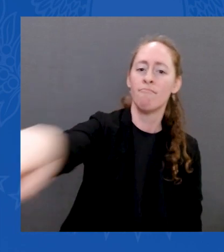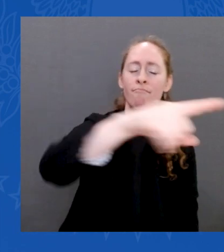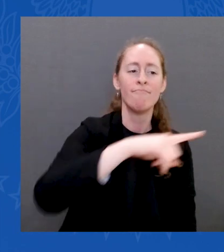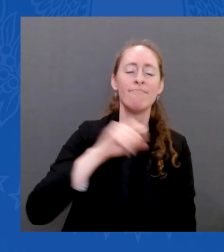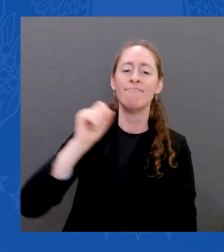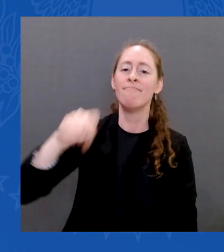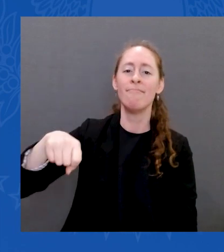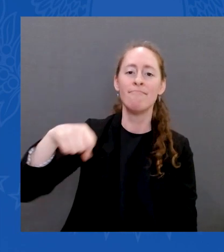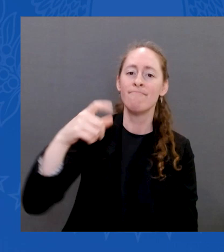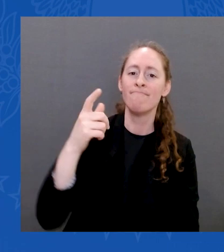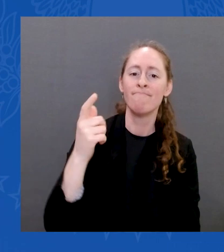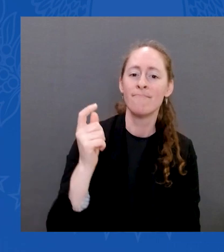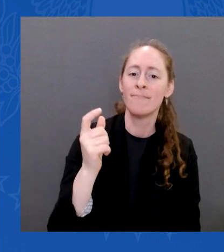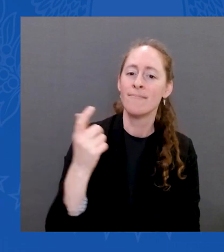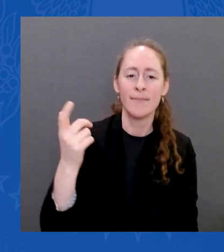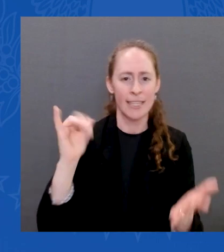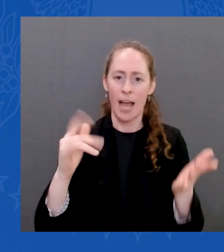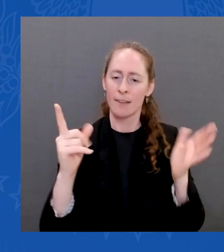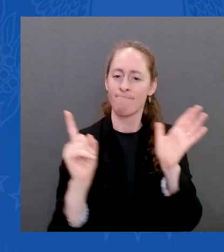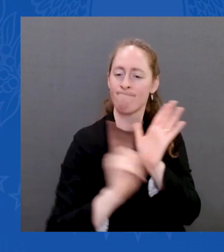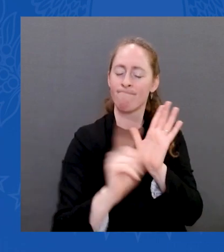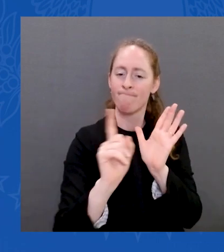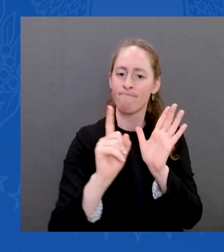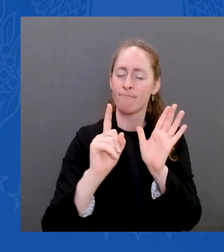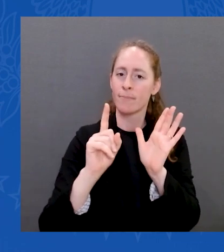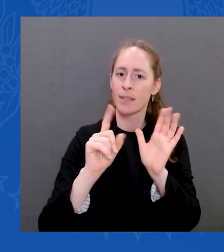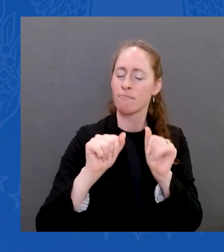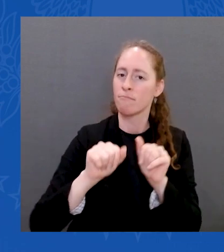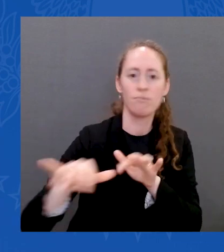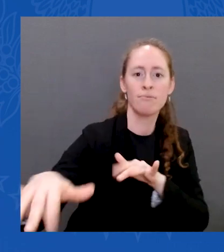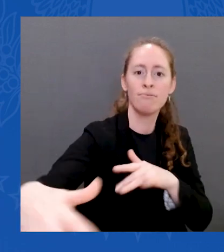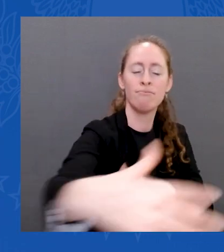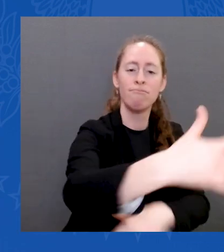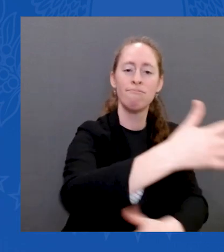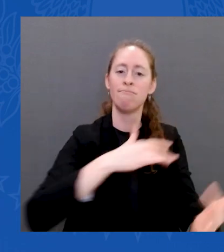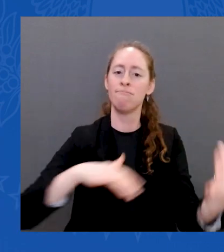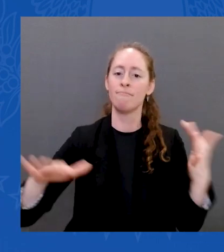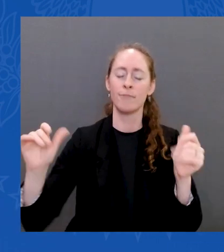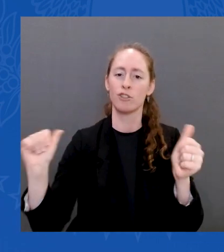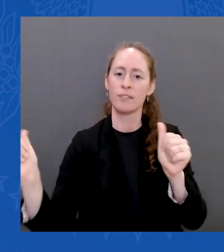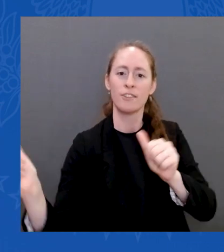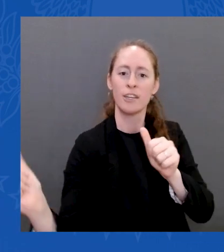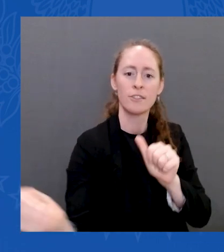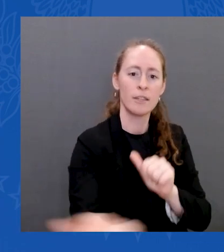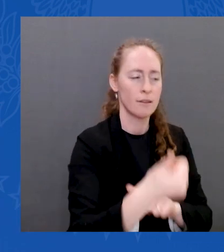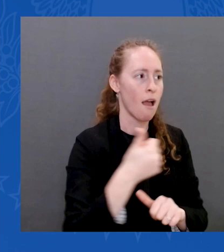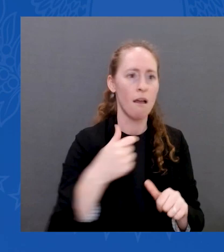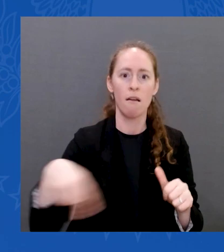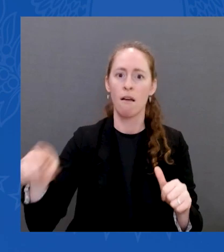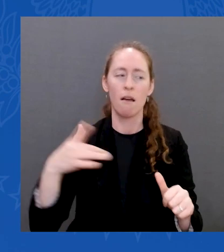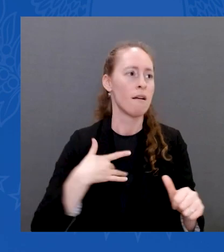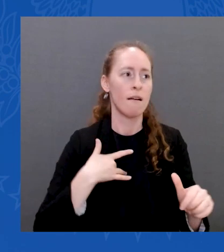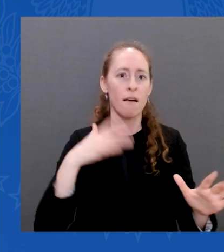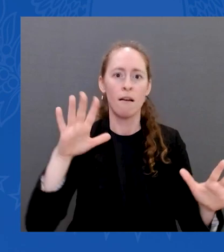I think of every student she taught and every child who she inspired,